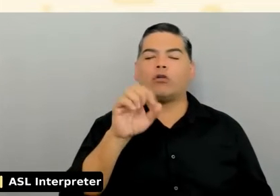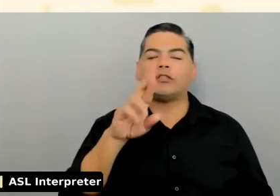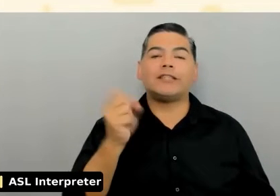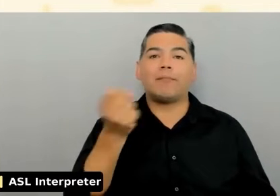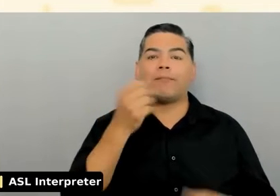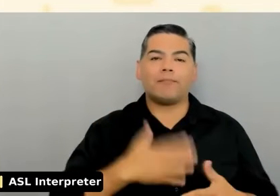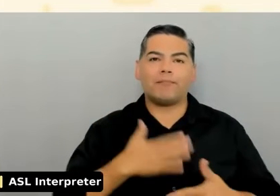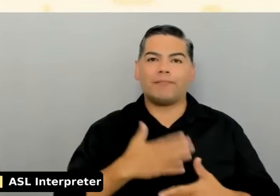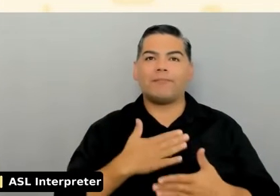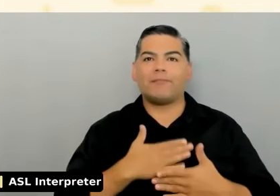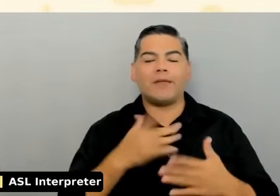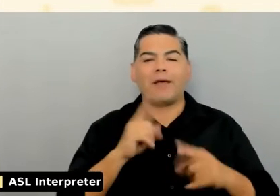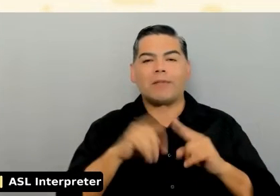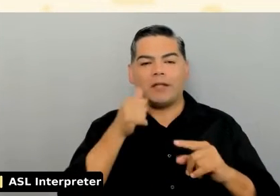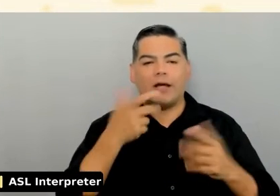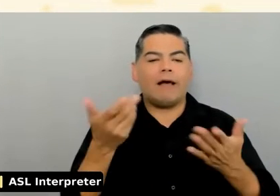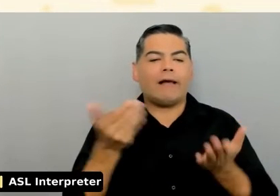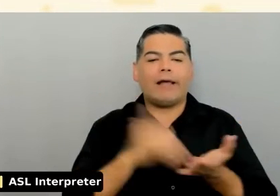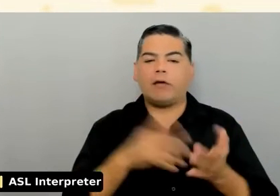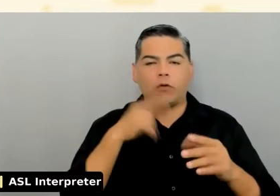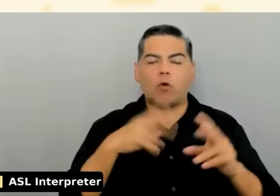that we don't break accessibility while doing so.